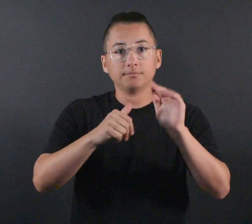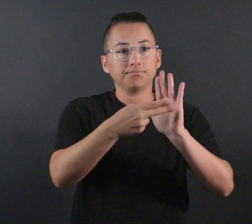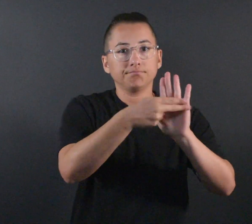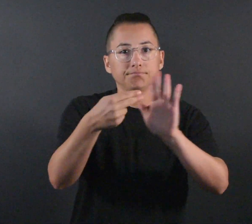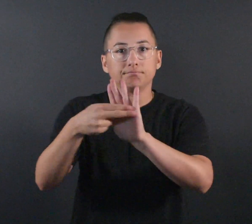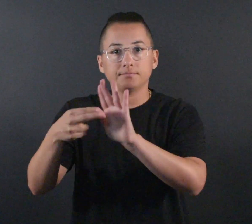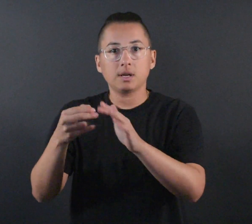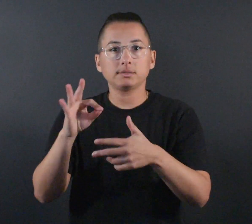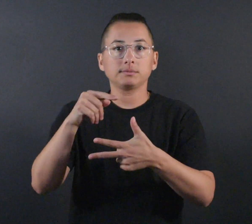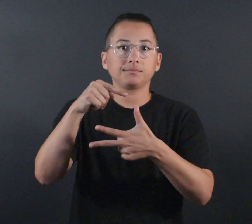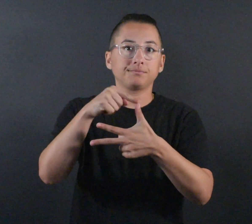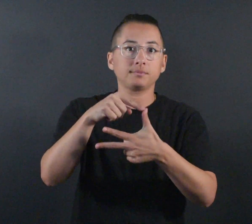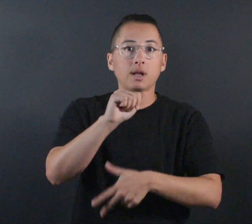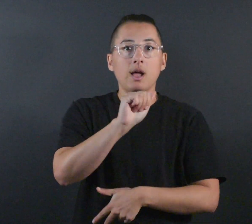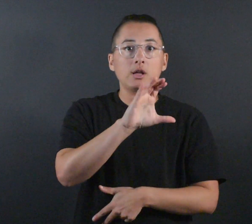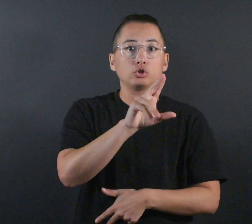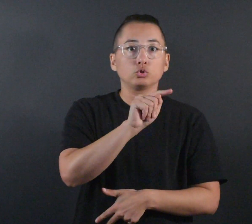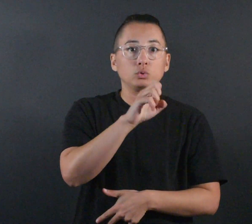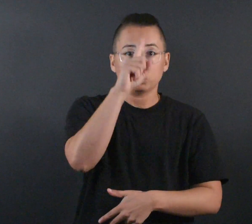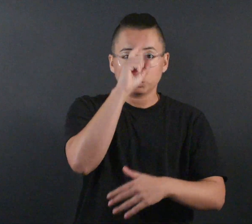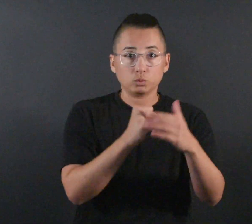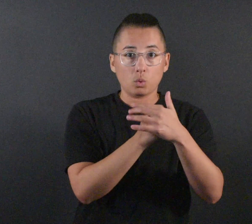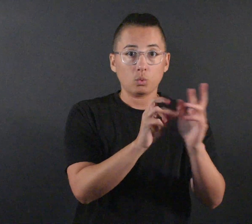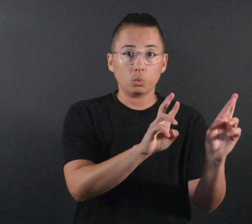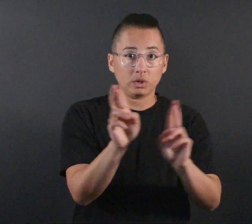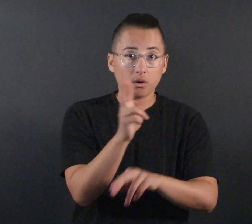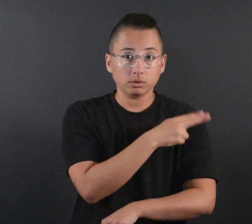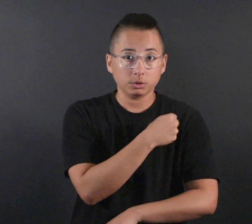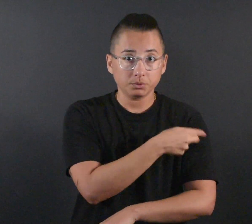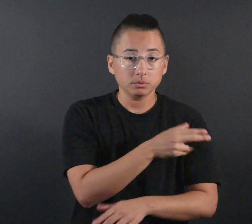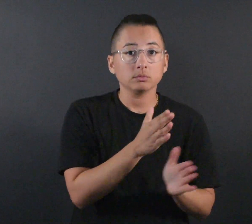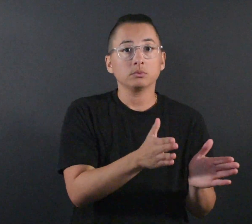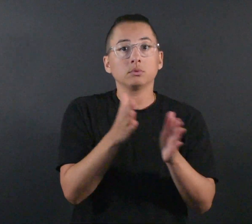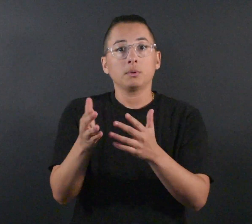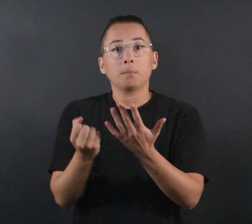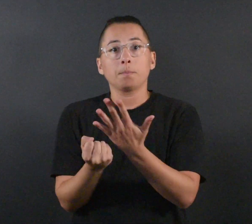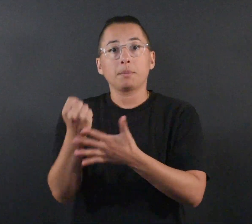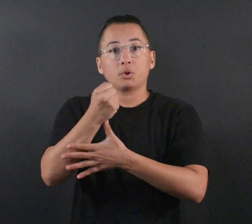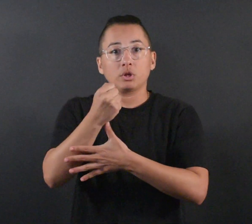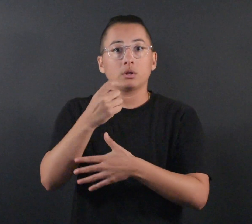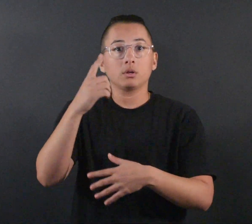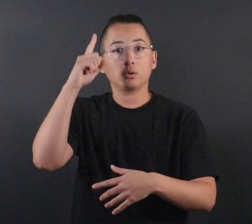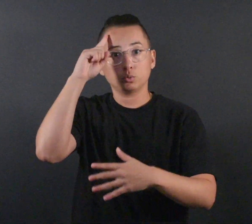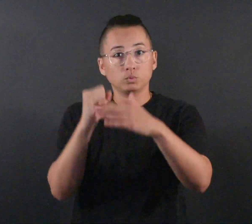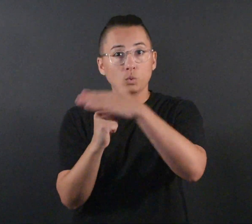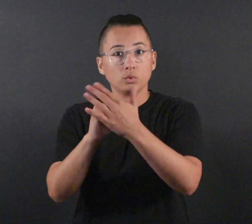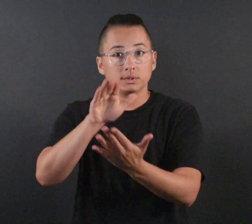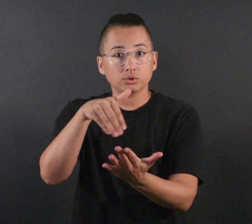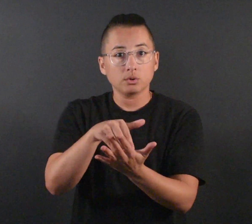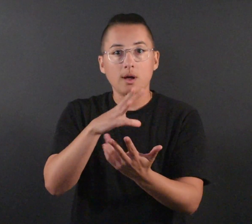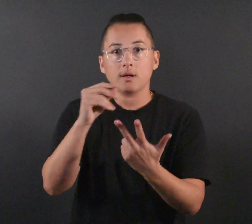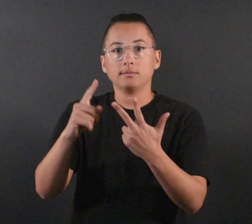Facilities are designated as Acute Stroke Ready Hospitals, Primary Stroke Centers,